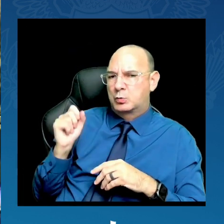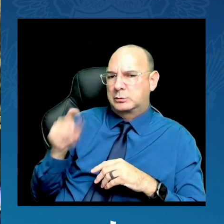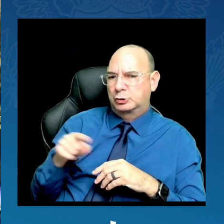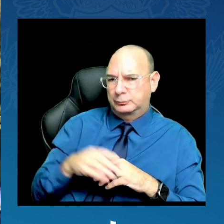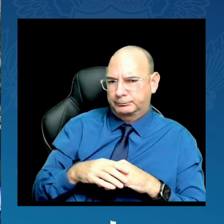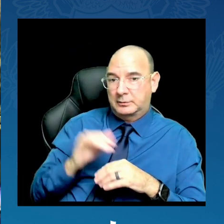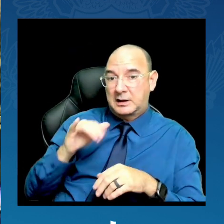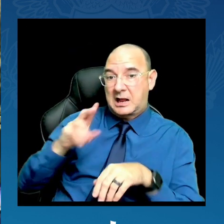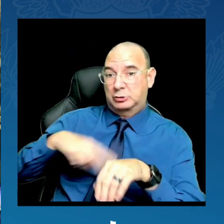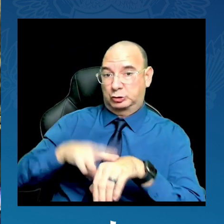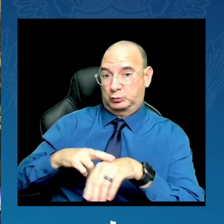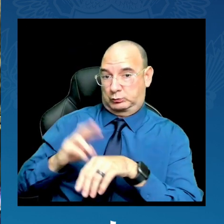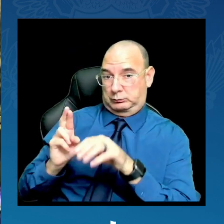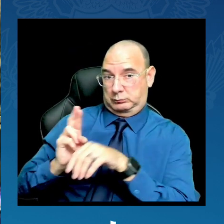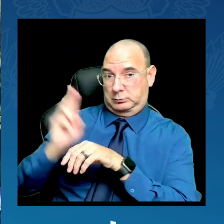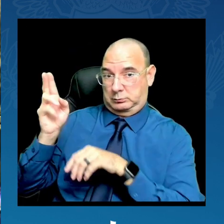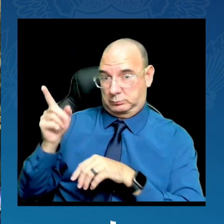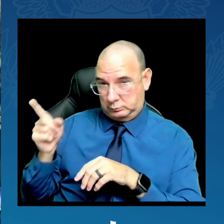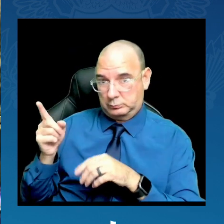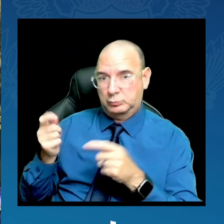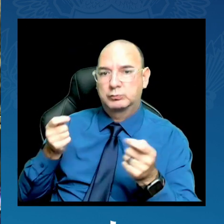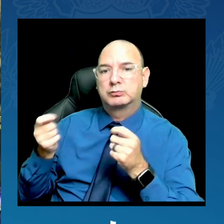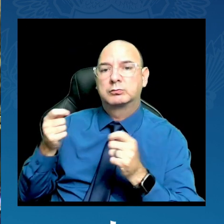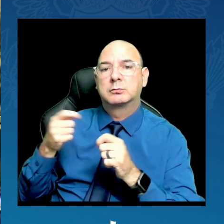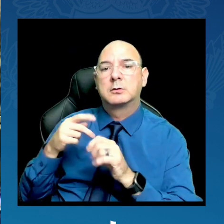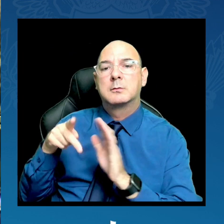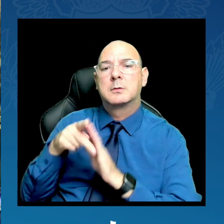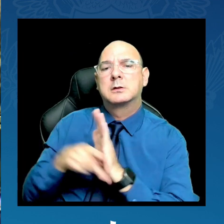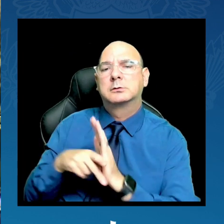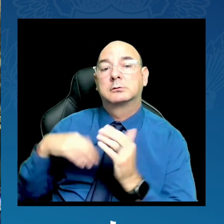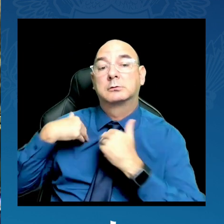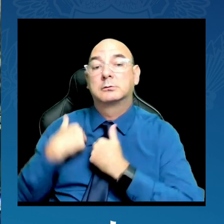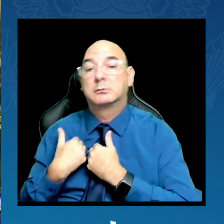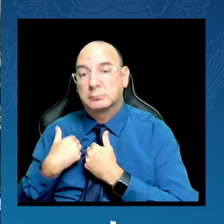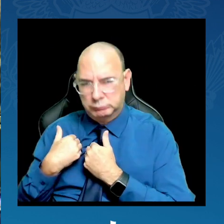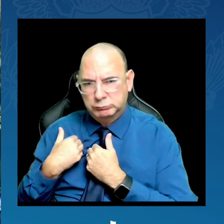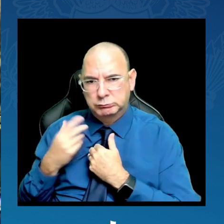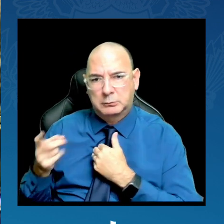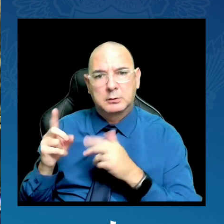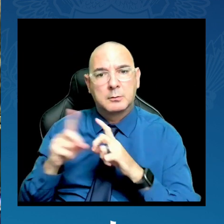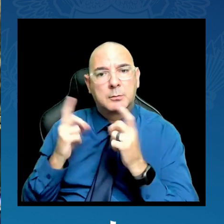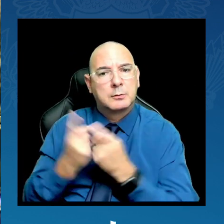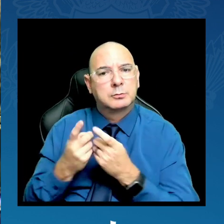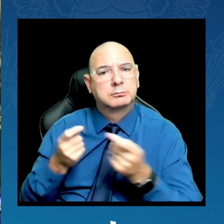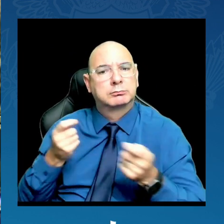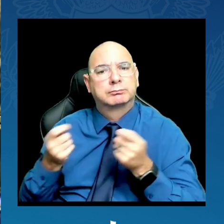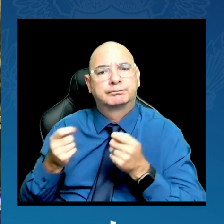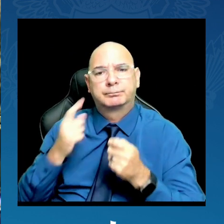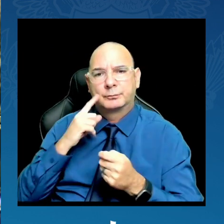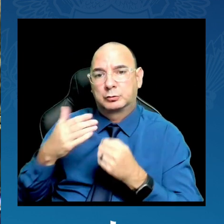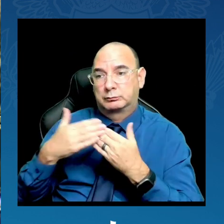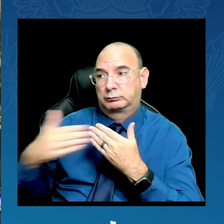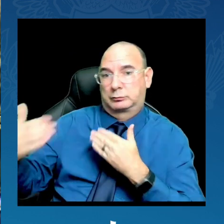as you know, charges the Commerce Department with the task of managing future space travel. Awareness for all civil and commercial users.